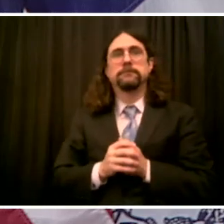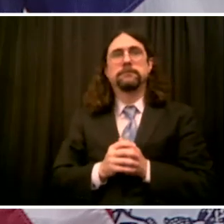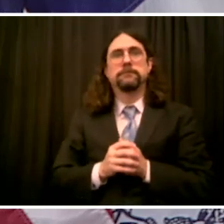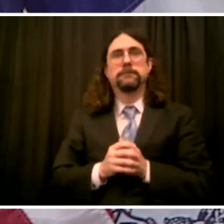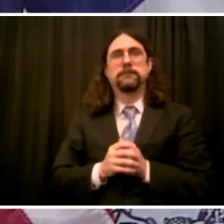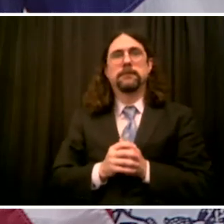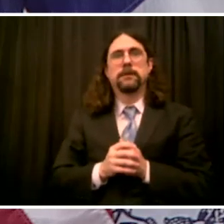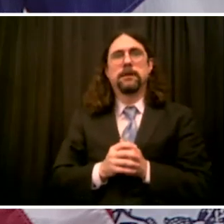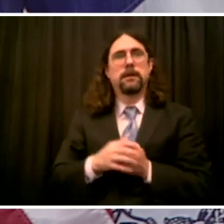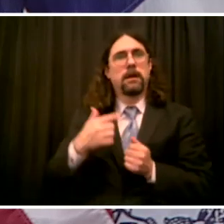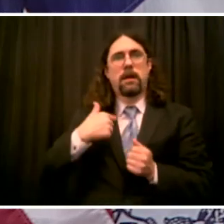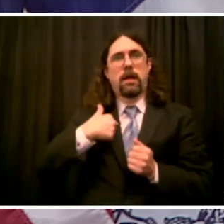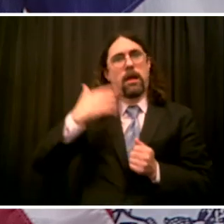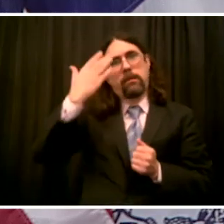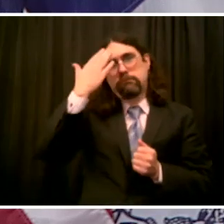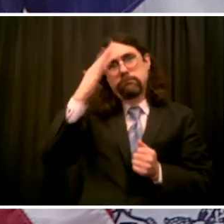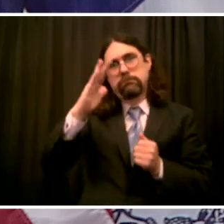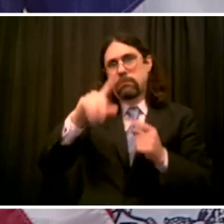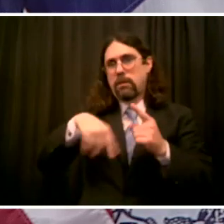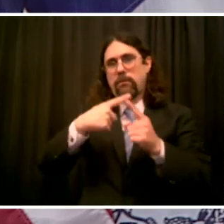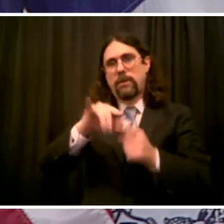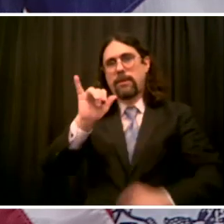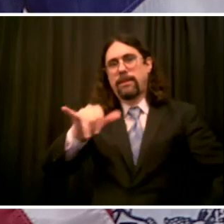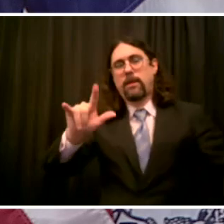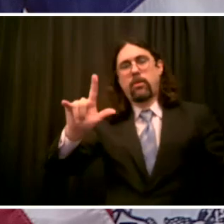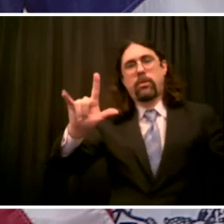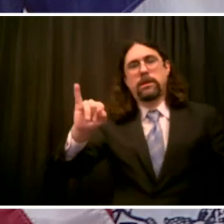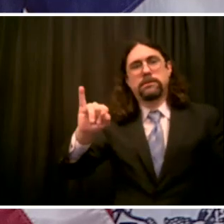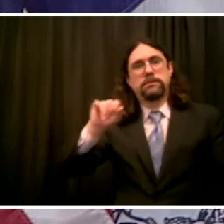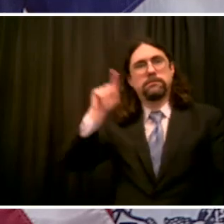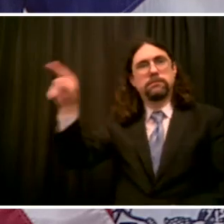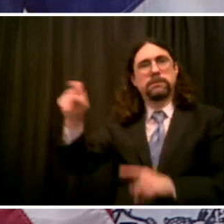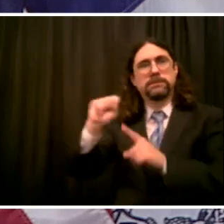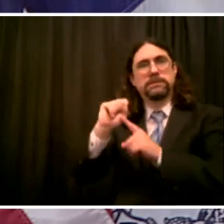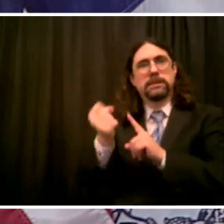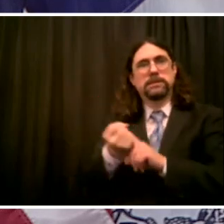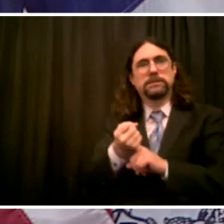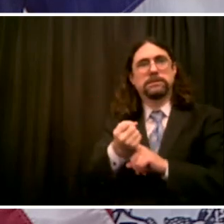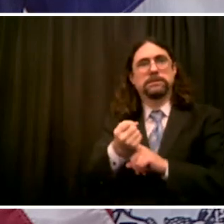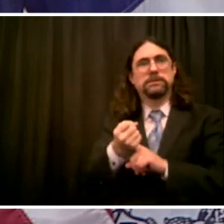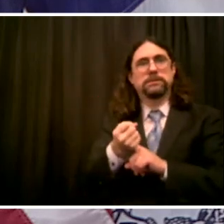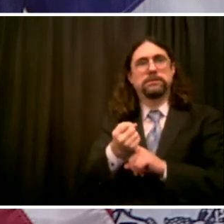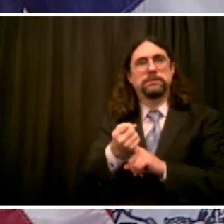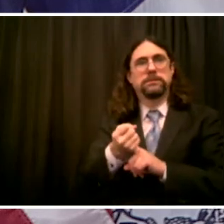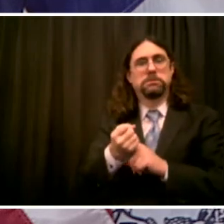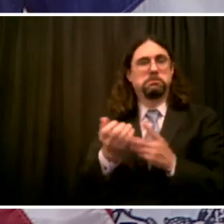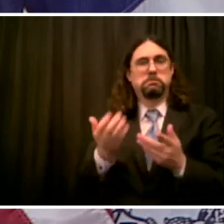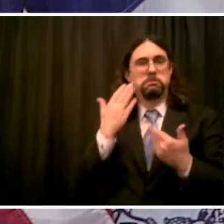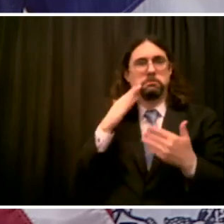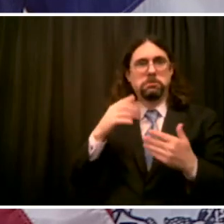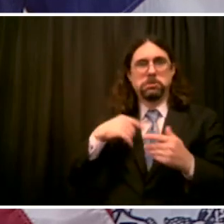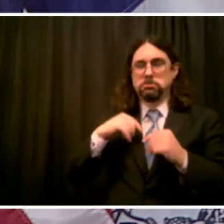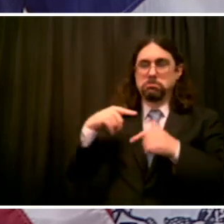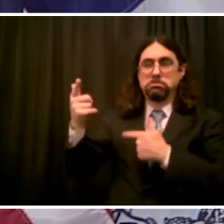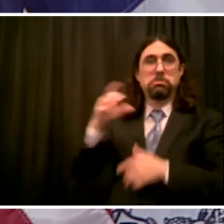THAT. YOU CAN SPEAK ON THAT MAYOR OR COMMISSIONER SHEA? YEAH, I DON'T KNOW ABOUT THAT CAS E,JAKE.